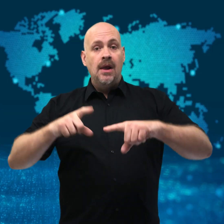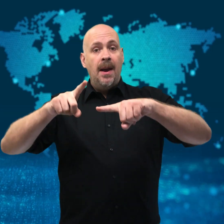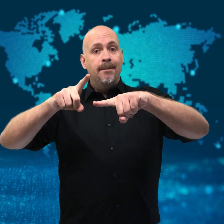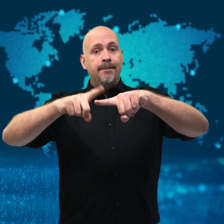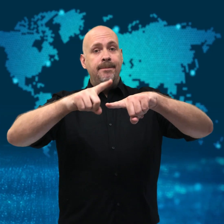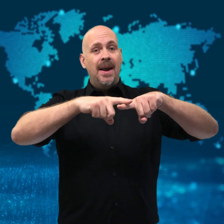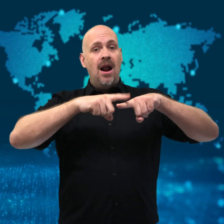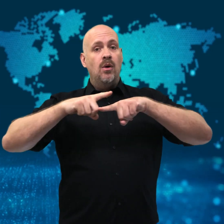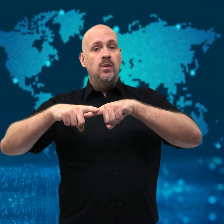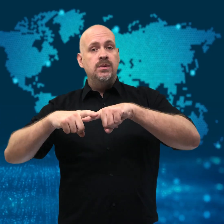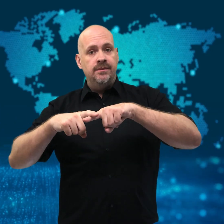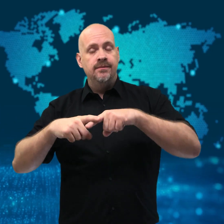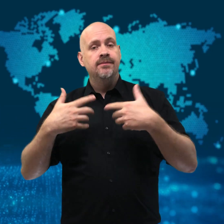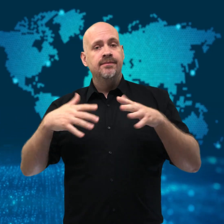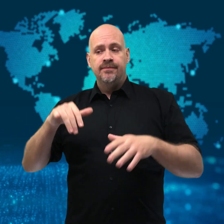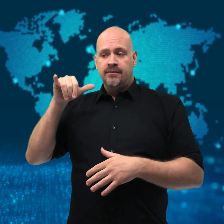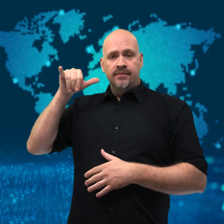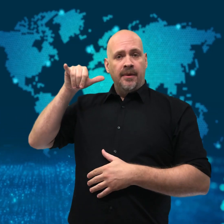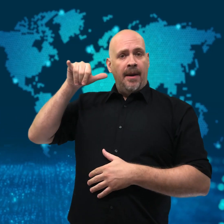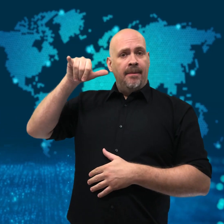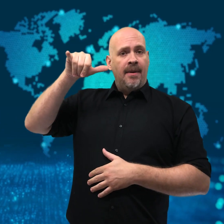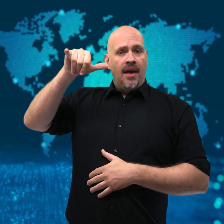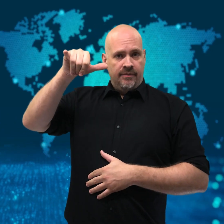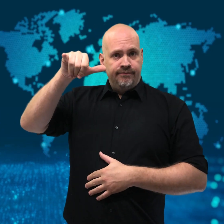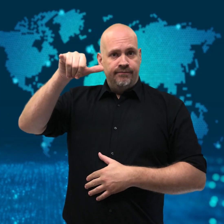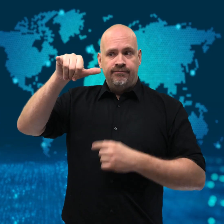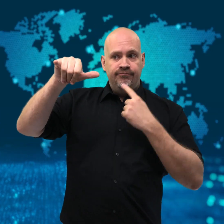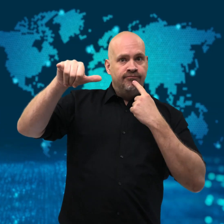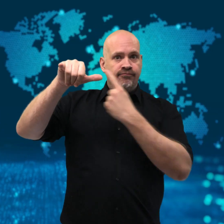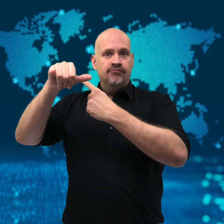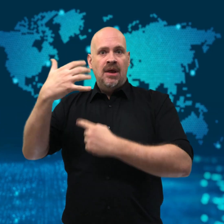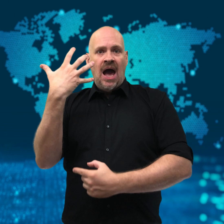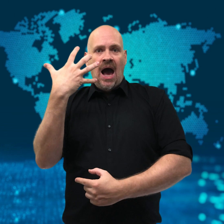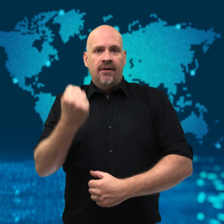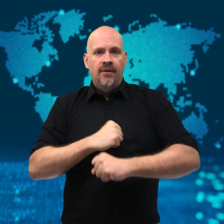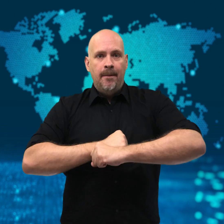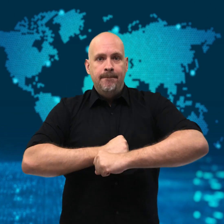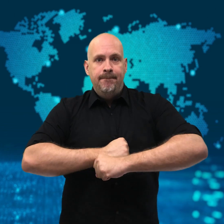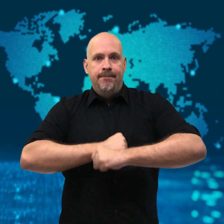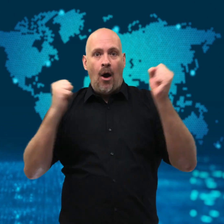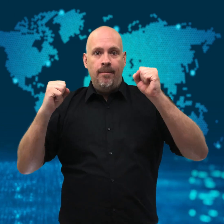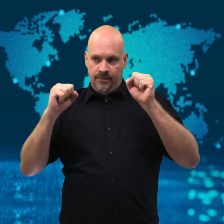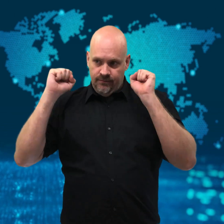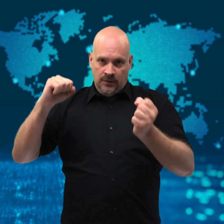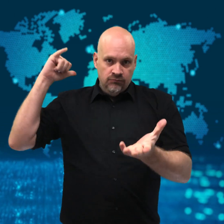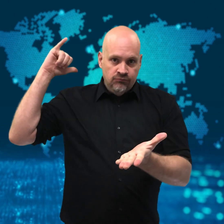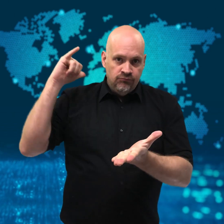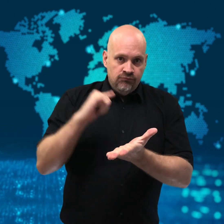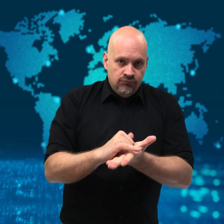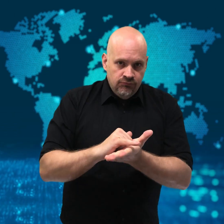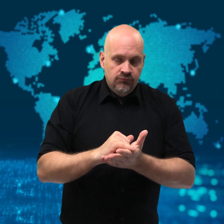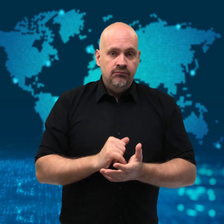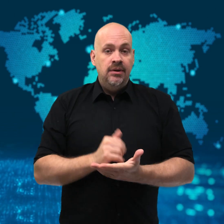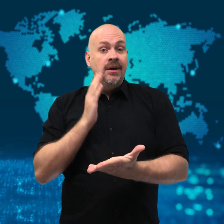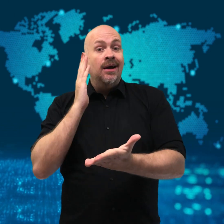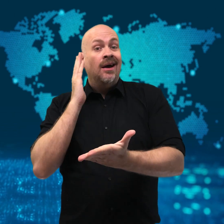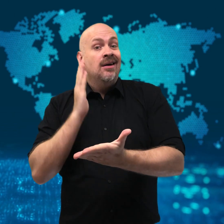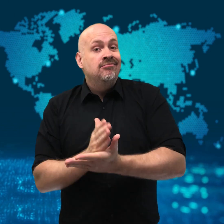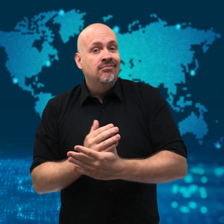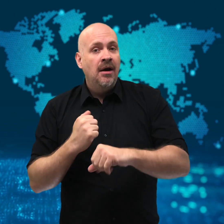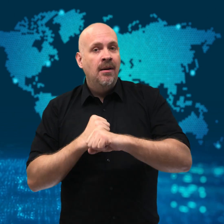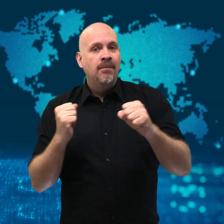[Gavin]: Belarus demanded an airplane to land due to a bomb threat,